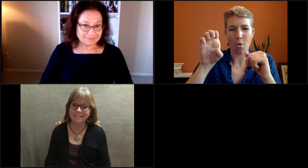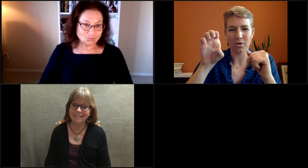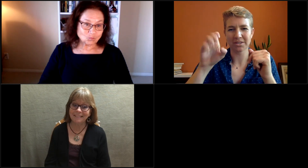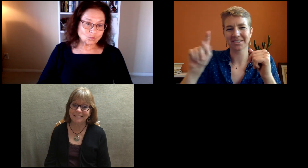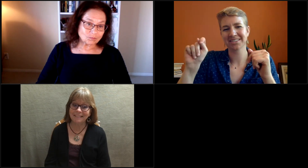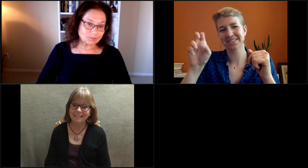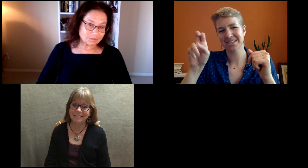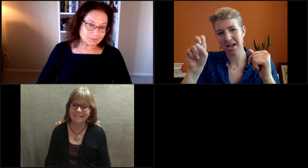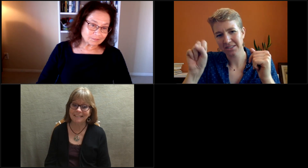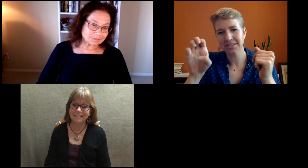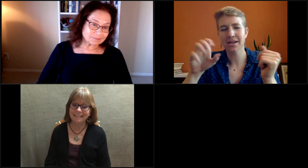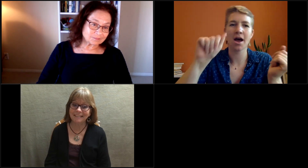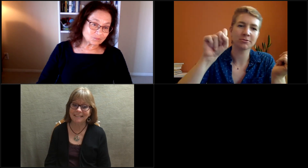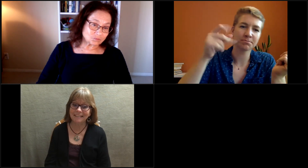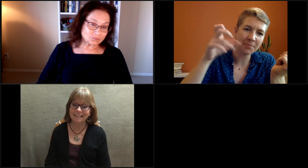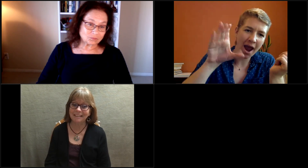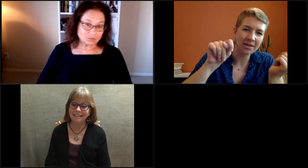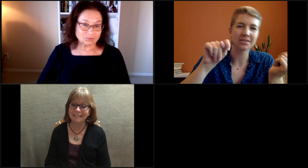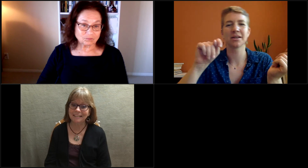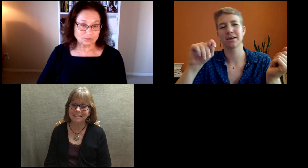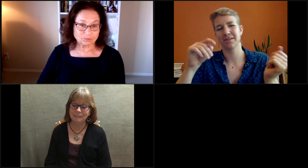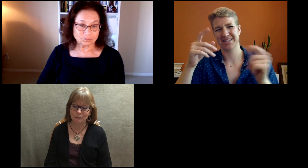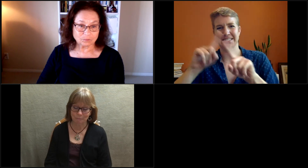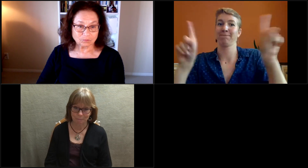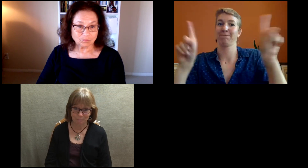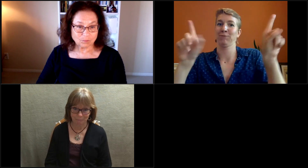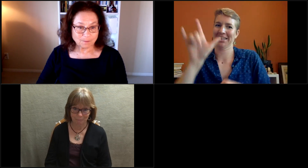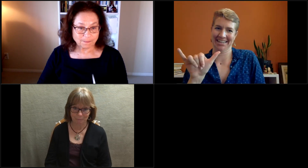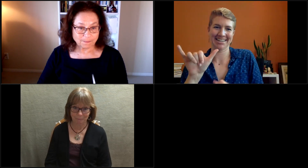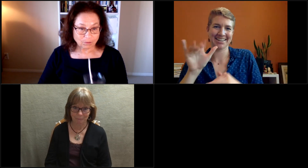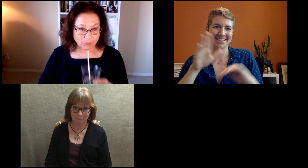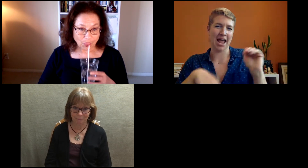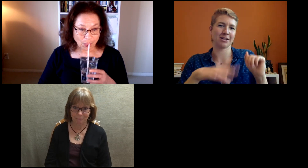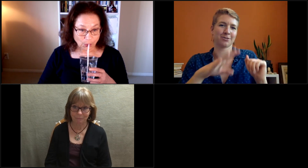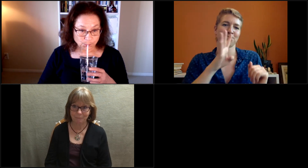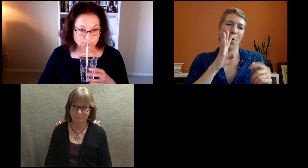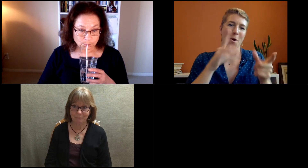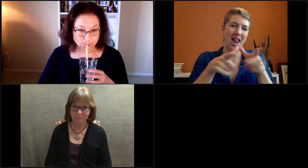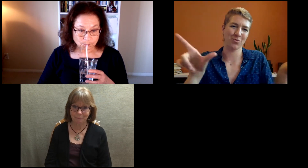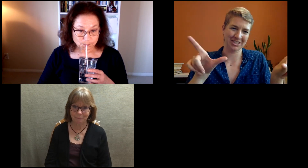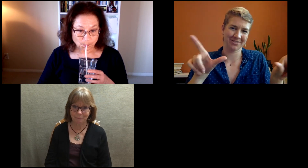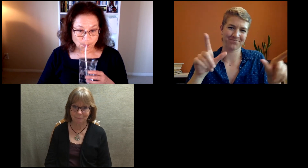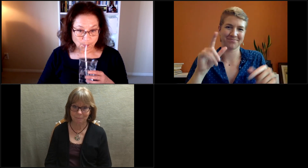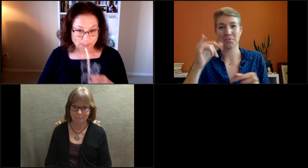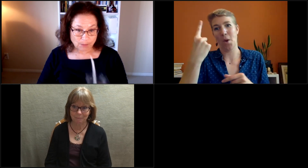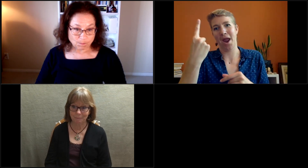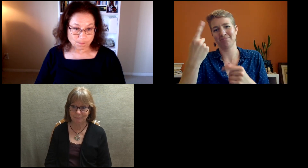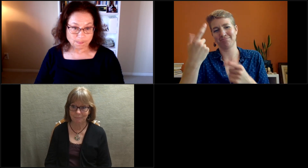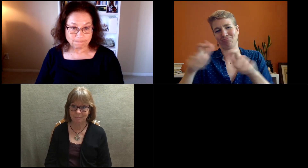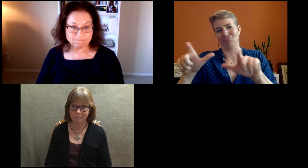they encode tense/aspect differently than with spoken languages.